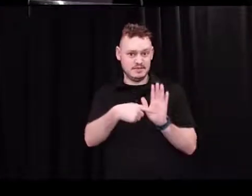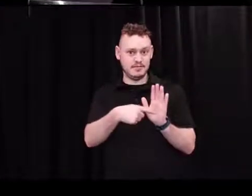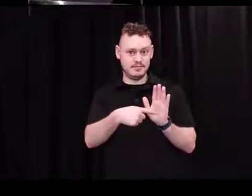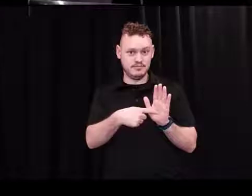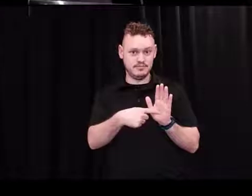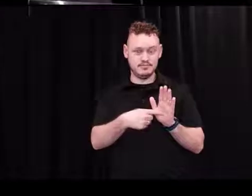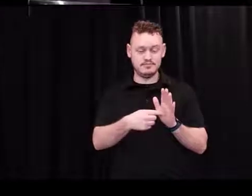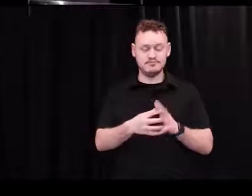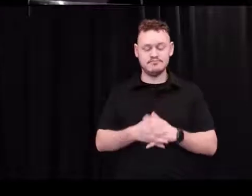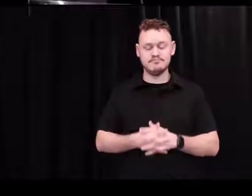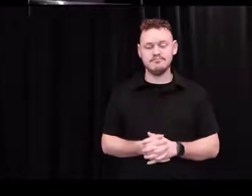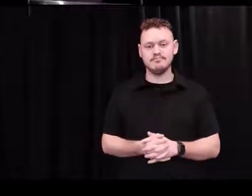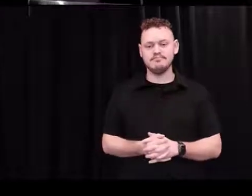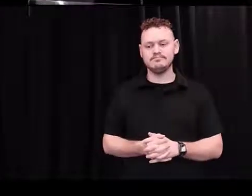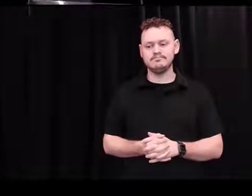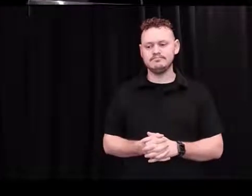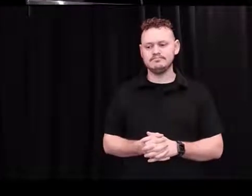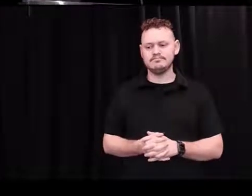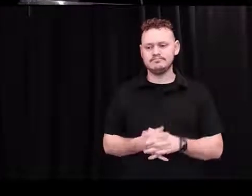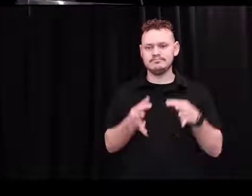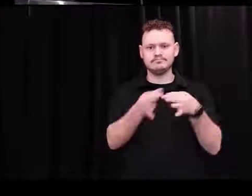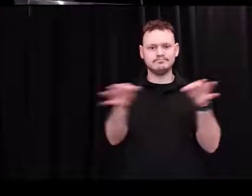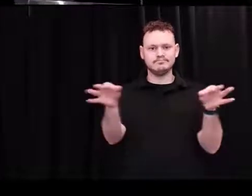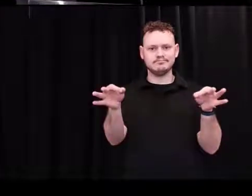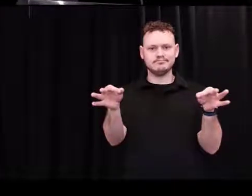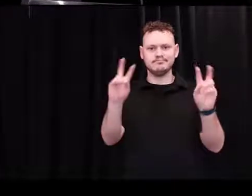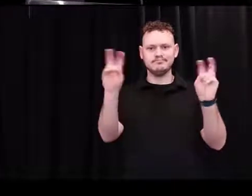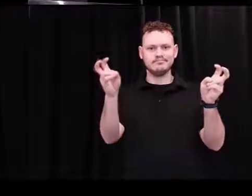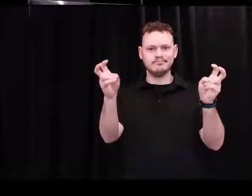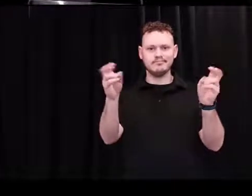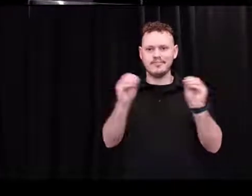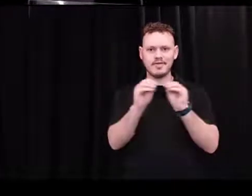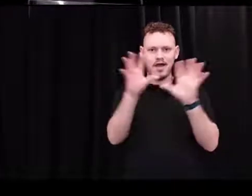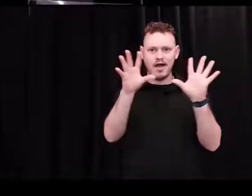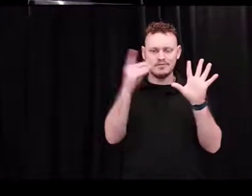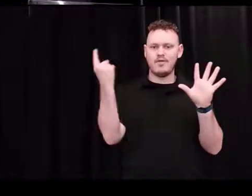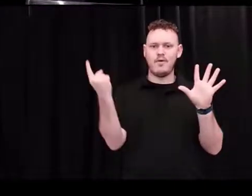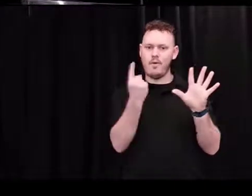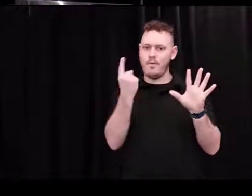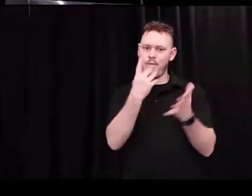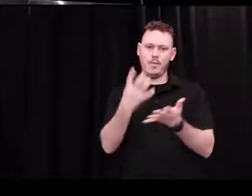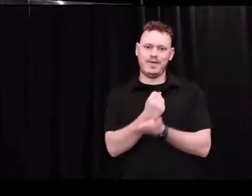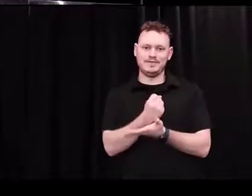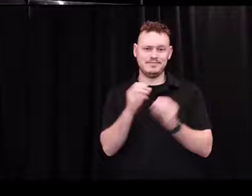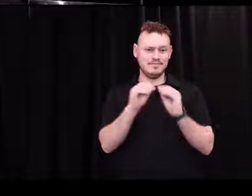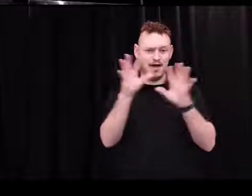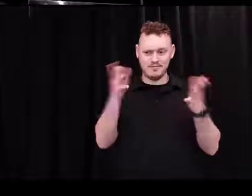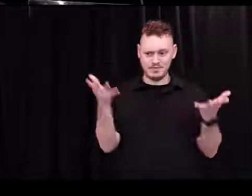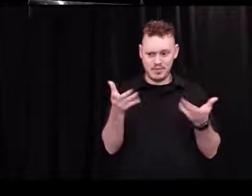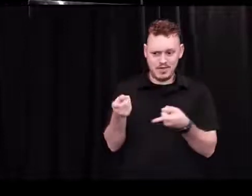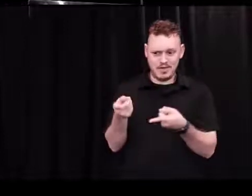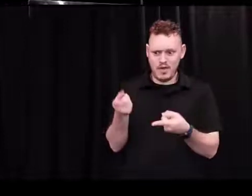again the statement, "Obvious always wins." What's obvious on here? It's obvious where we can go to